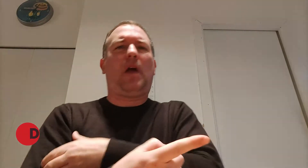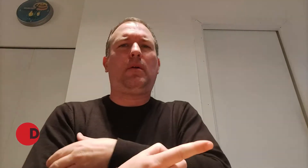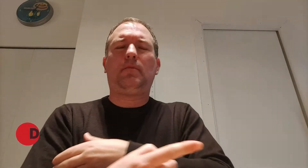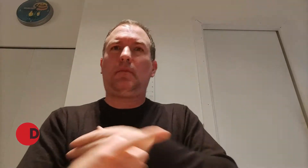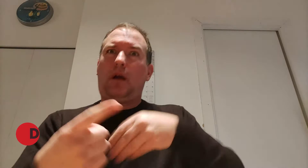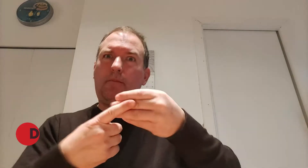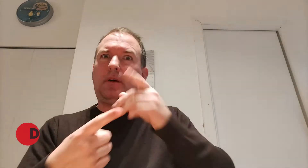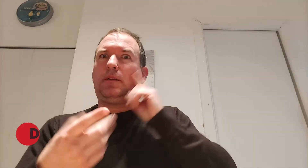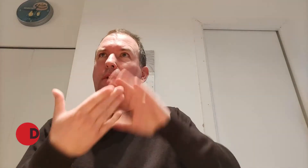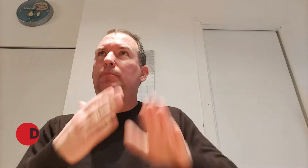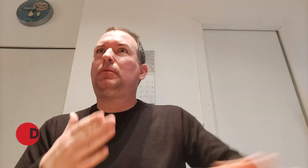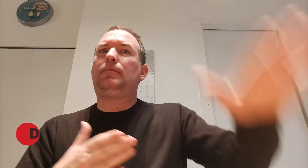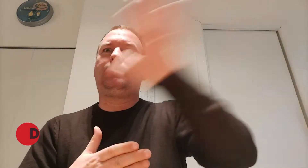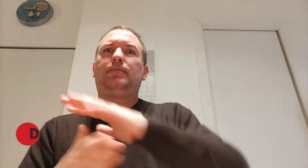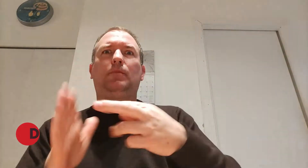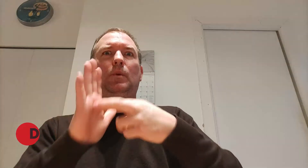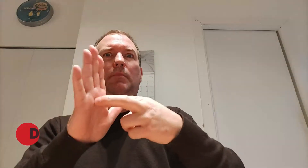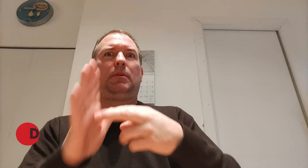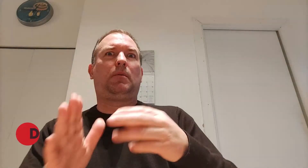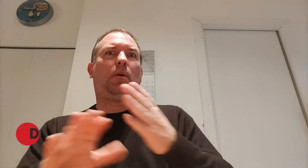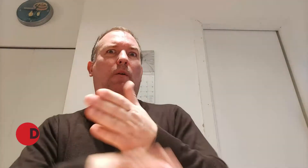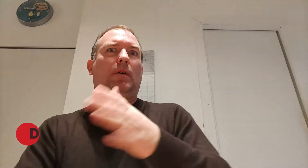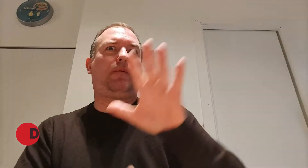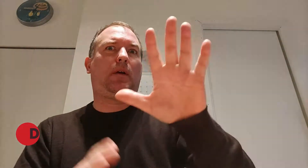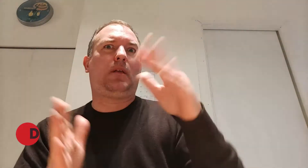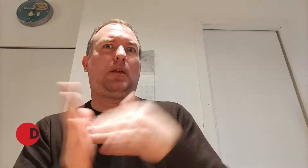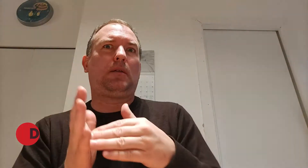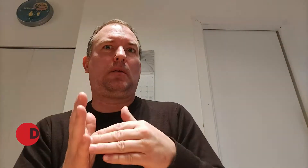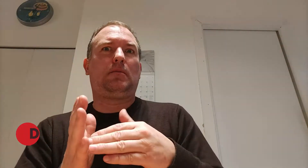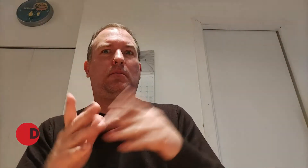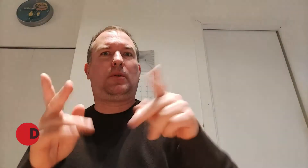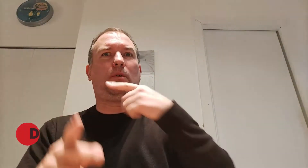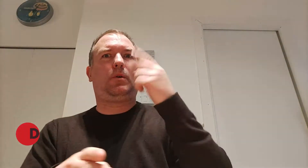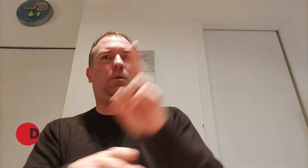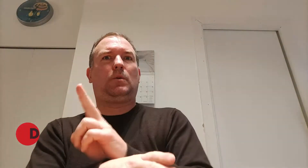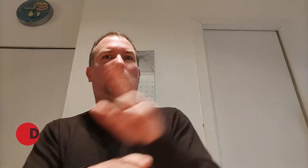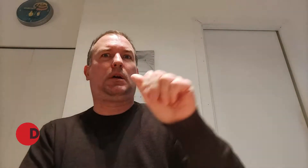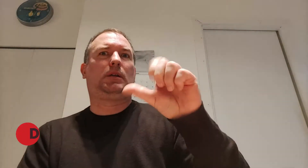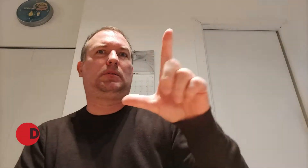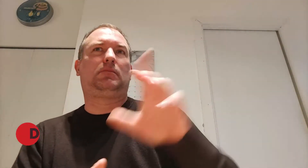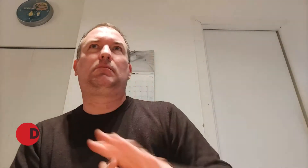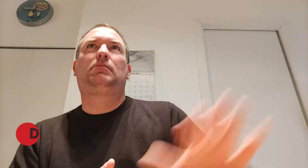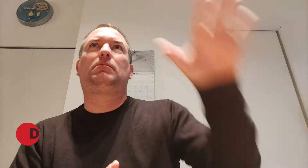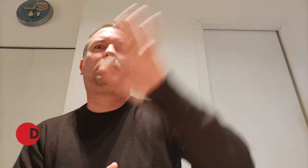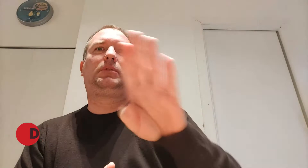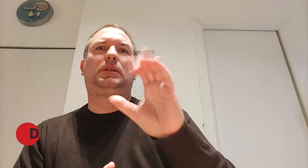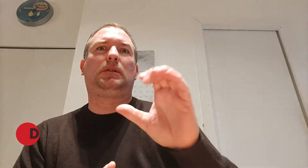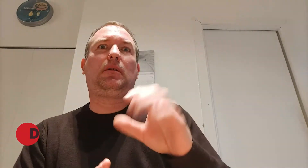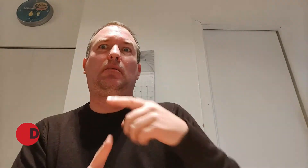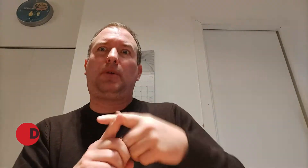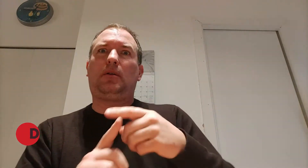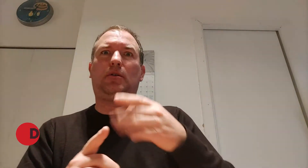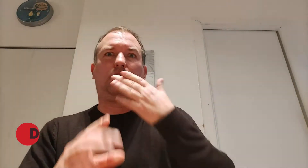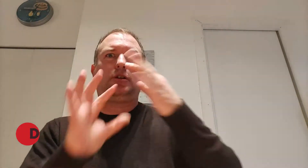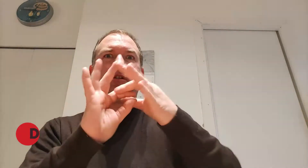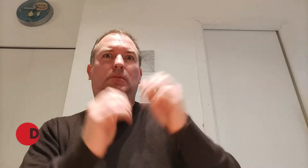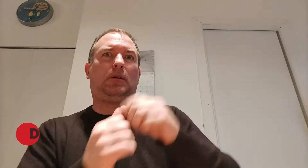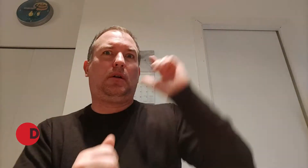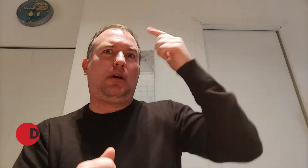coming to agreements, knowing it's not me, it's not them. It's about the Deaf community. We represent over 5,000 people who use ASL throughout BC and relations